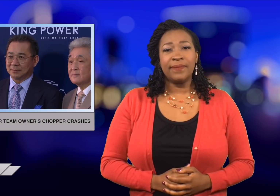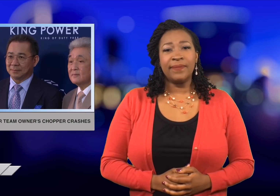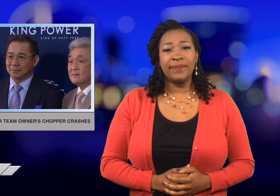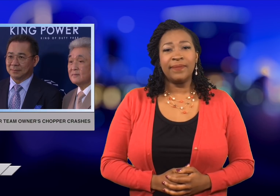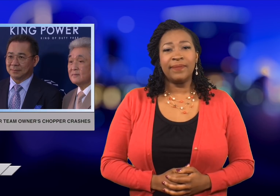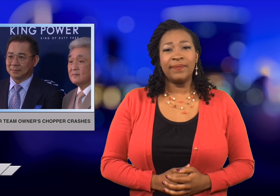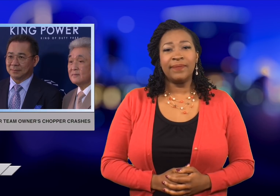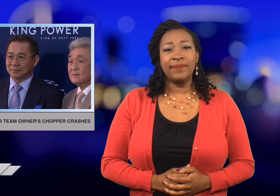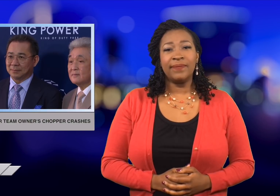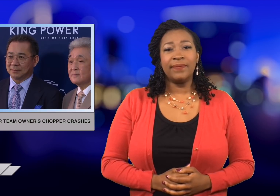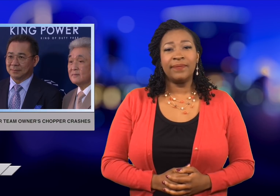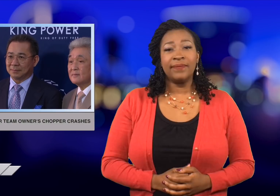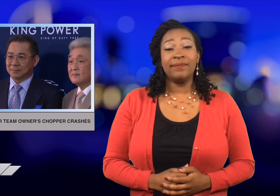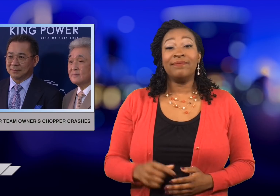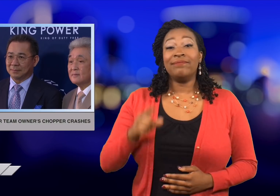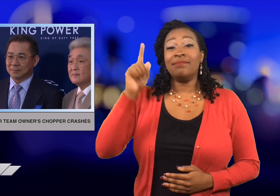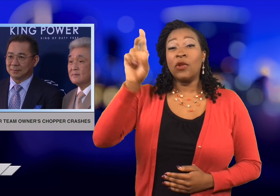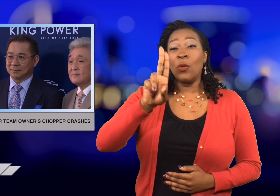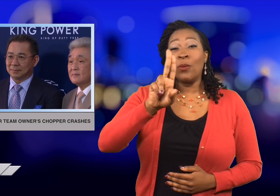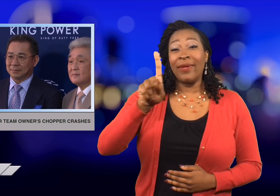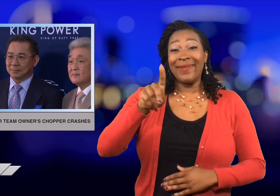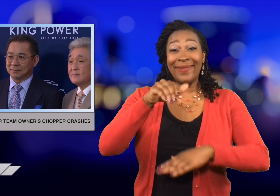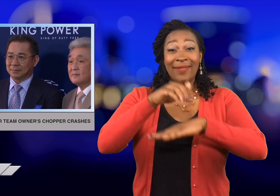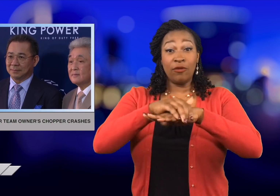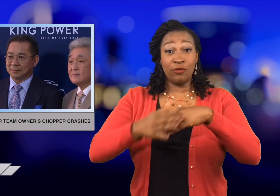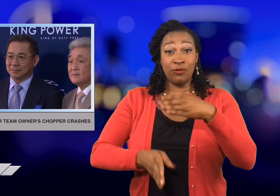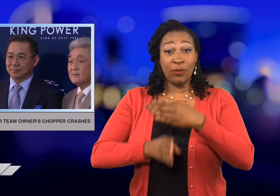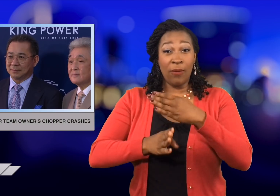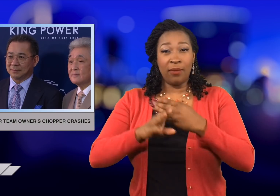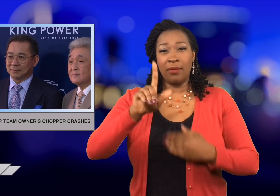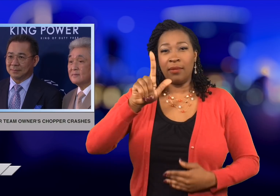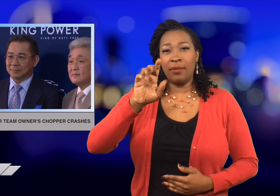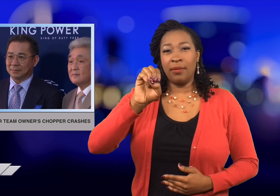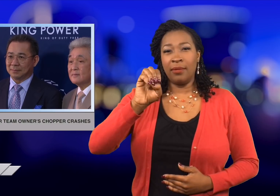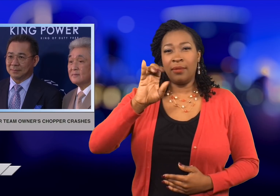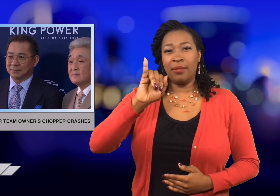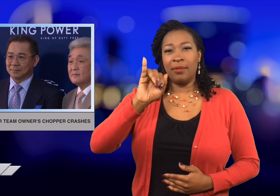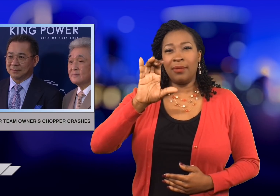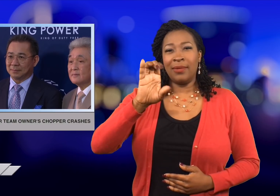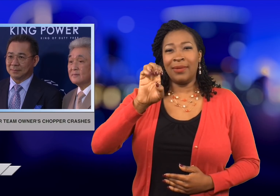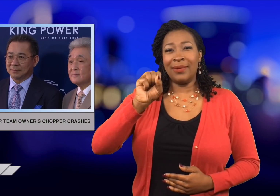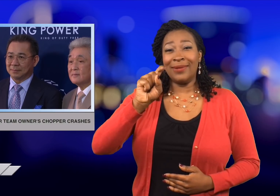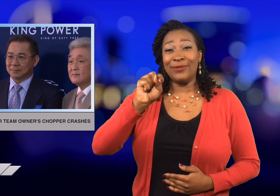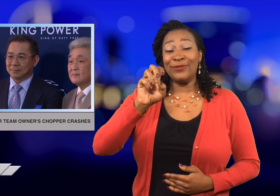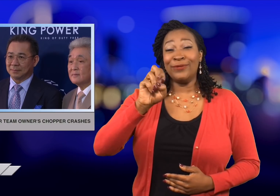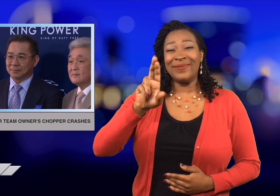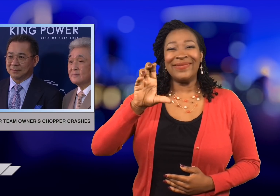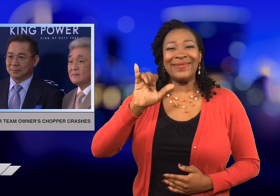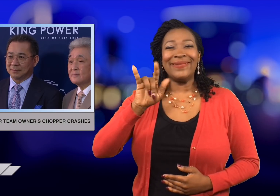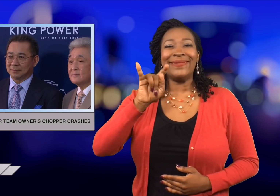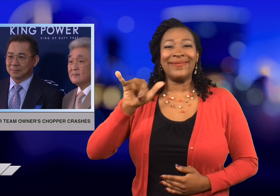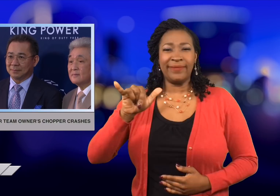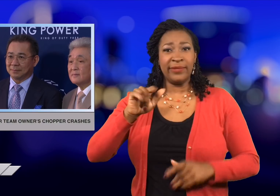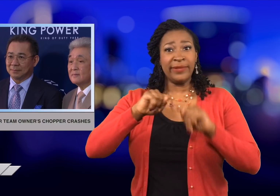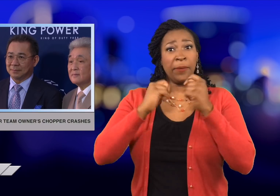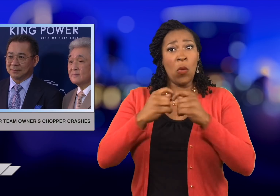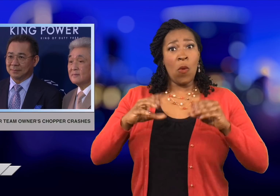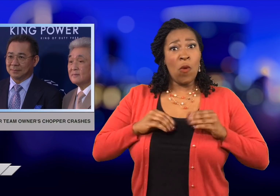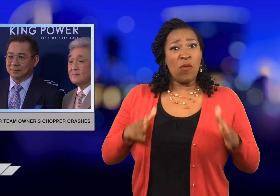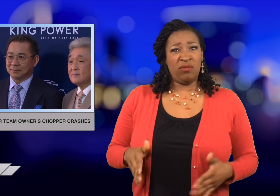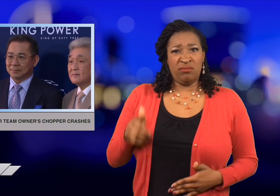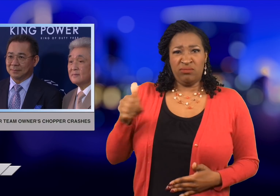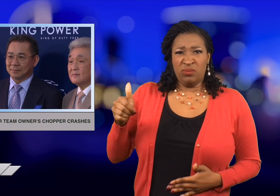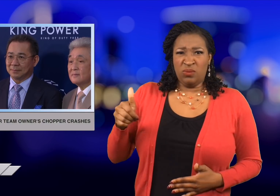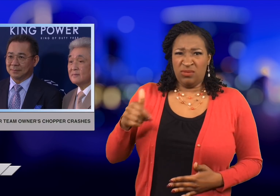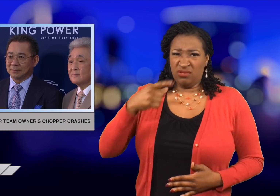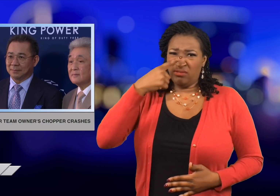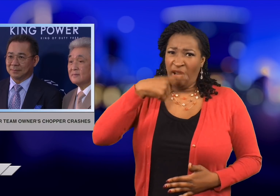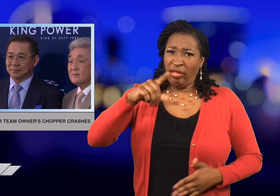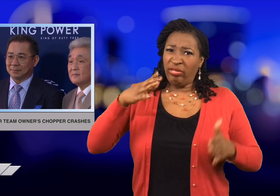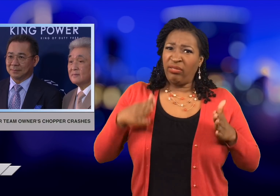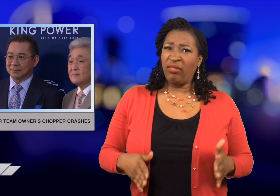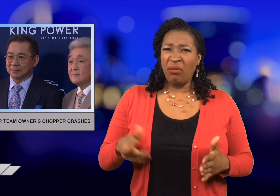It is still unknown whether, or not Leicester City's soccer team owner, Thai billionaire,